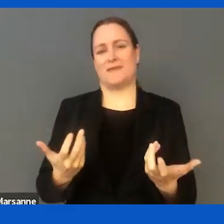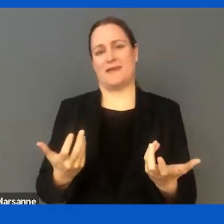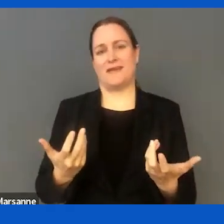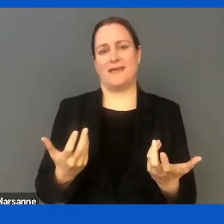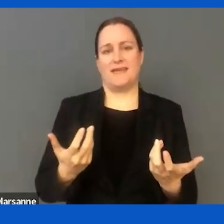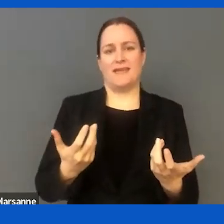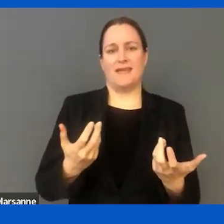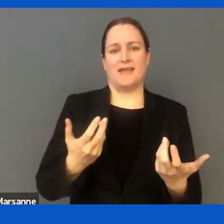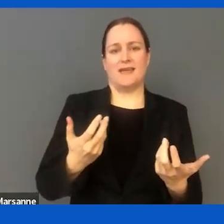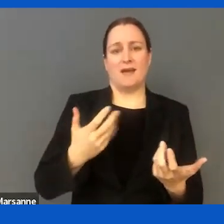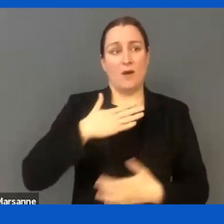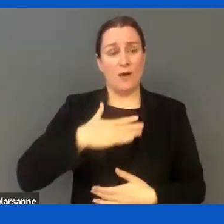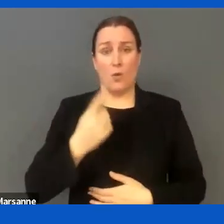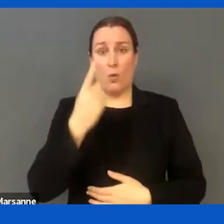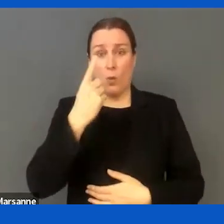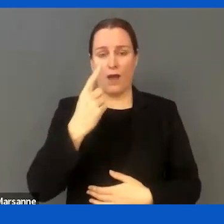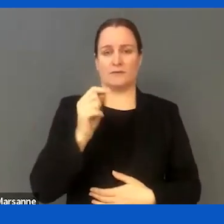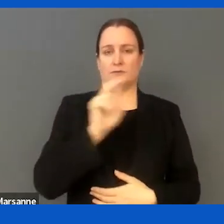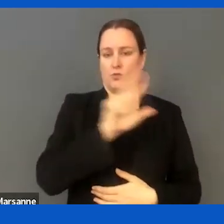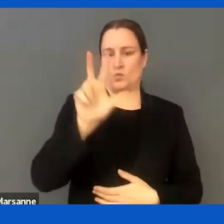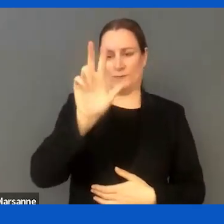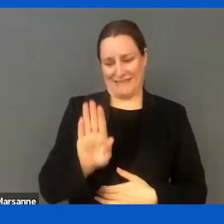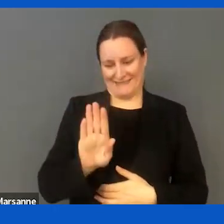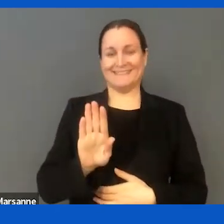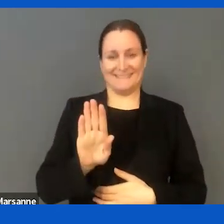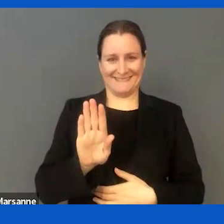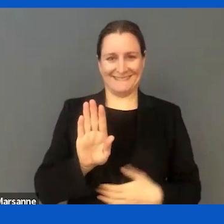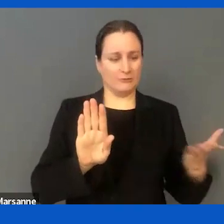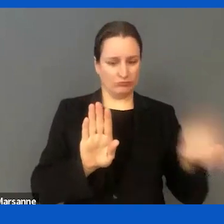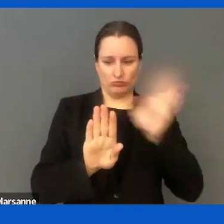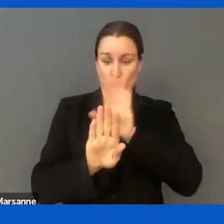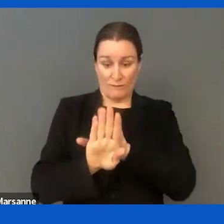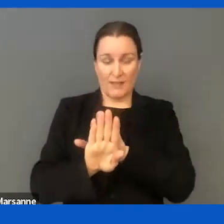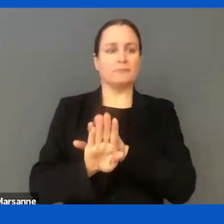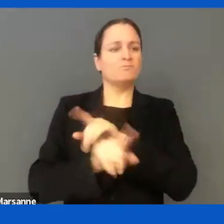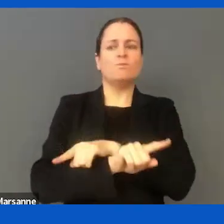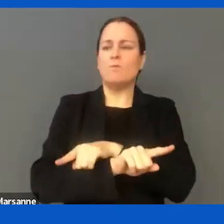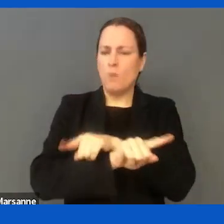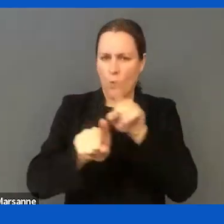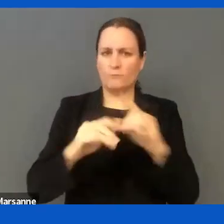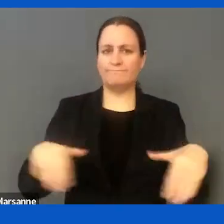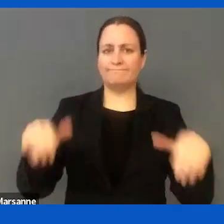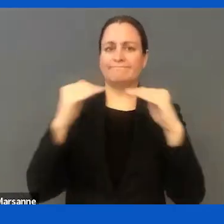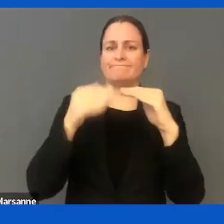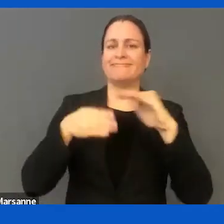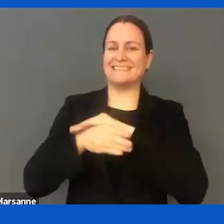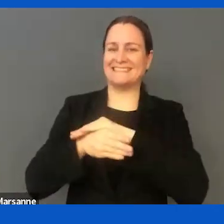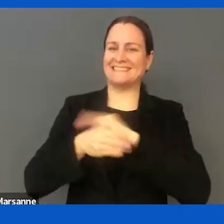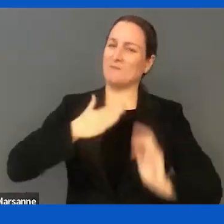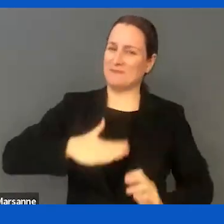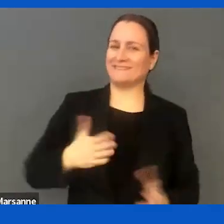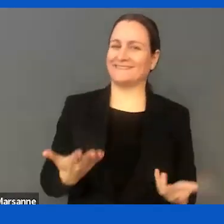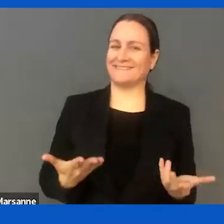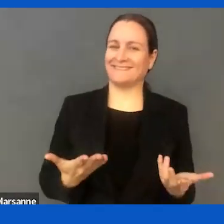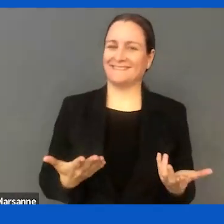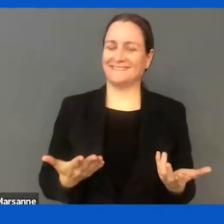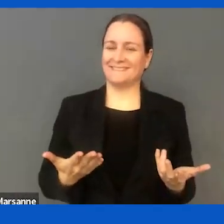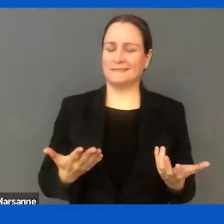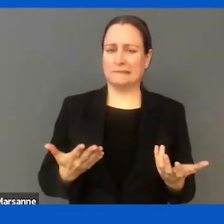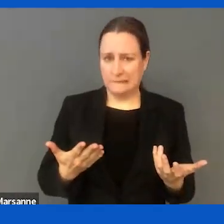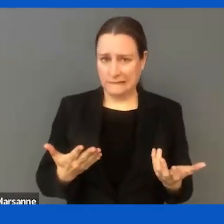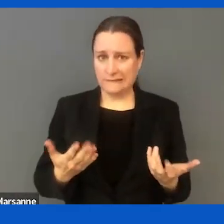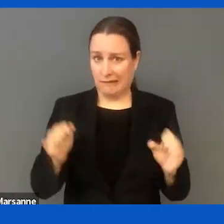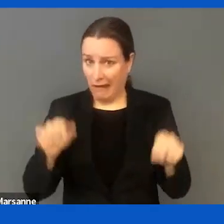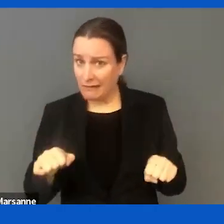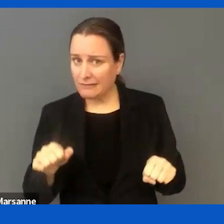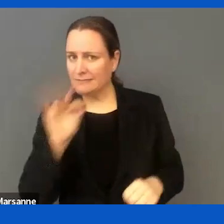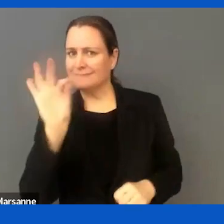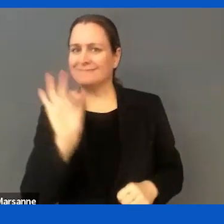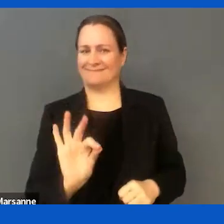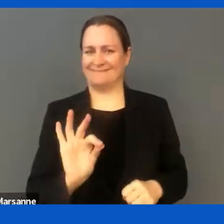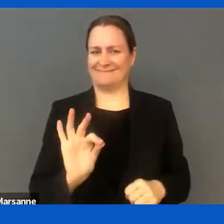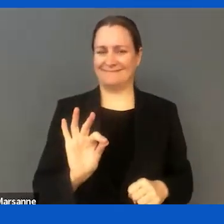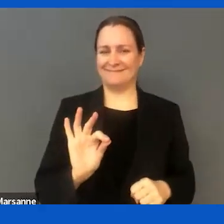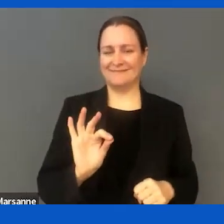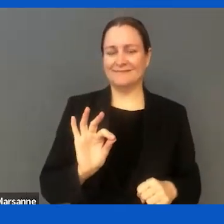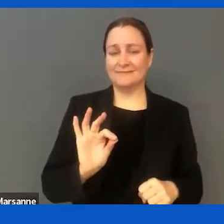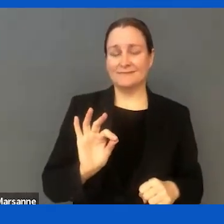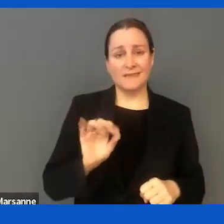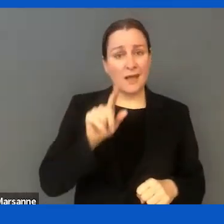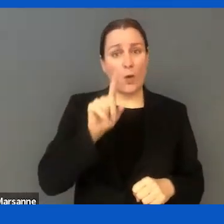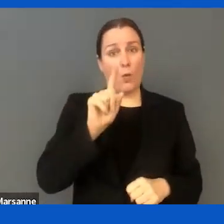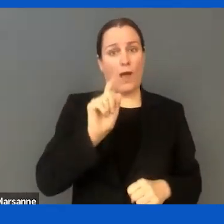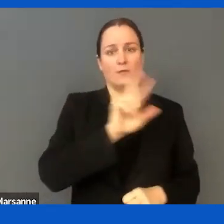everybody. Ideally, that is the best. People don't like to be funneled down a different route to get